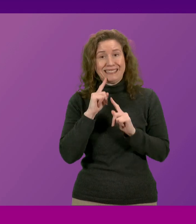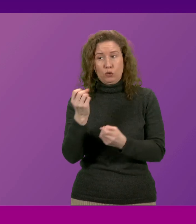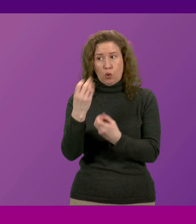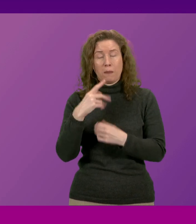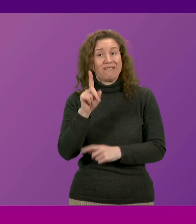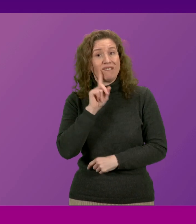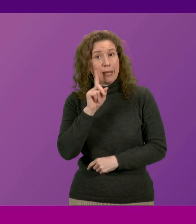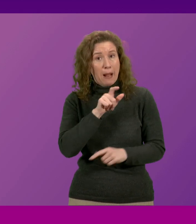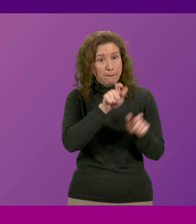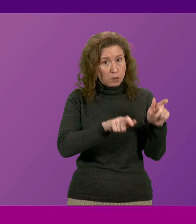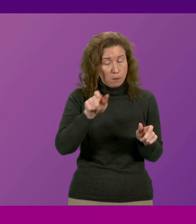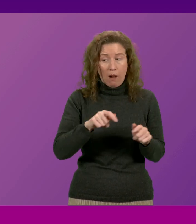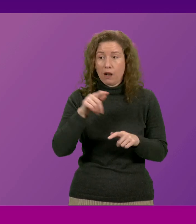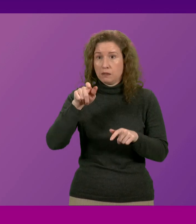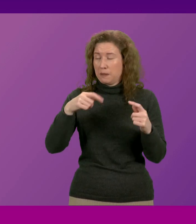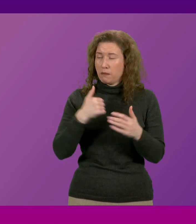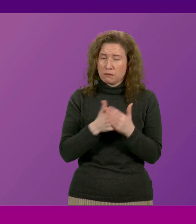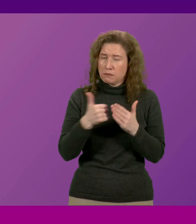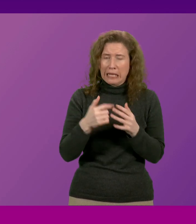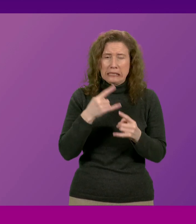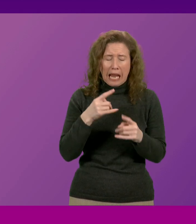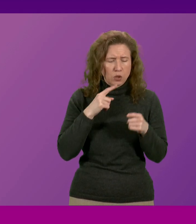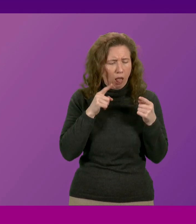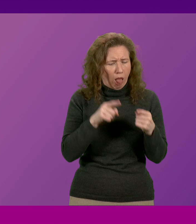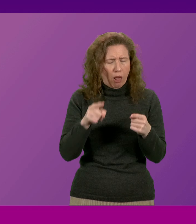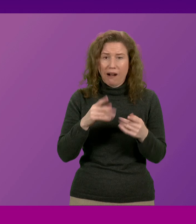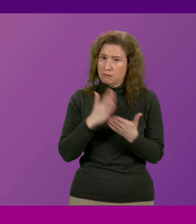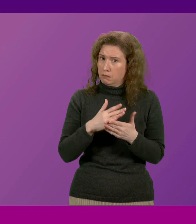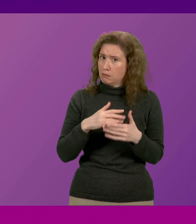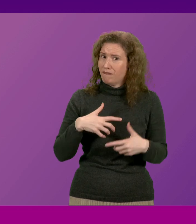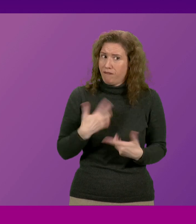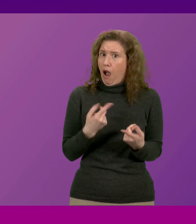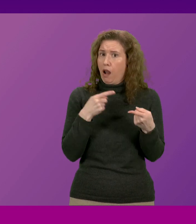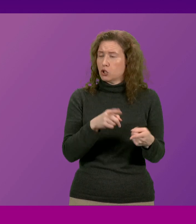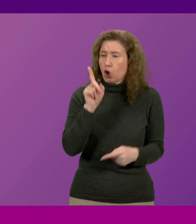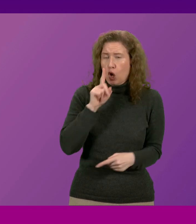teachers routinely suffer sexual intimidation and even violence. Girls are too scared to